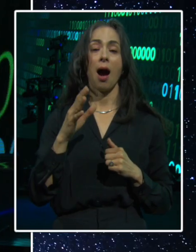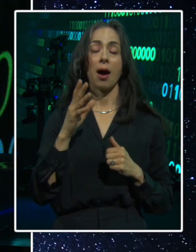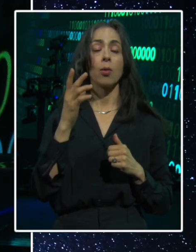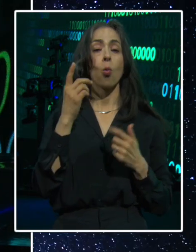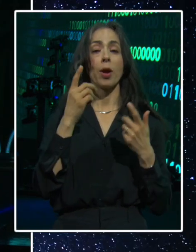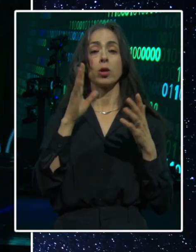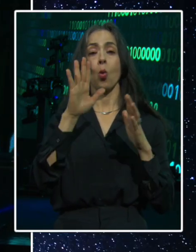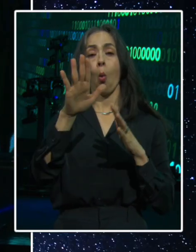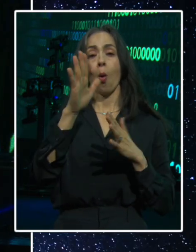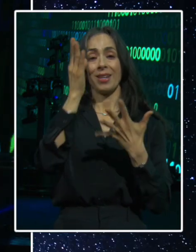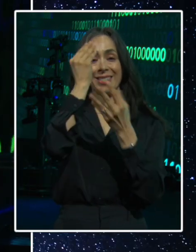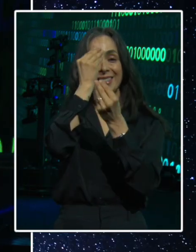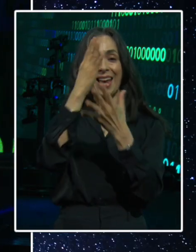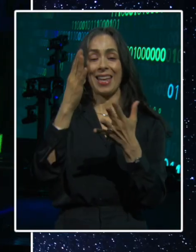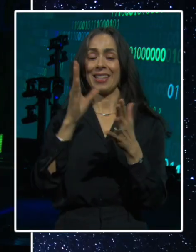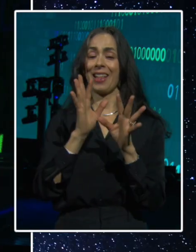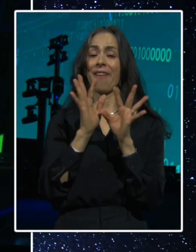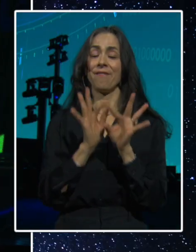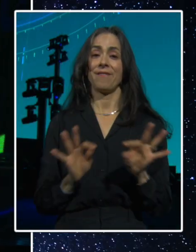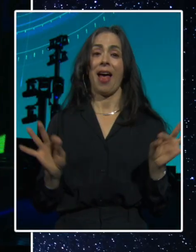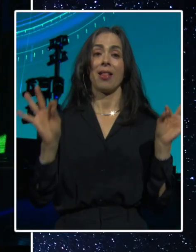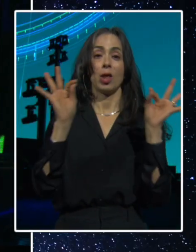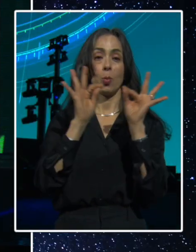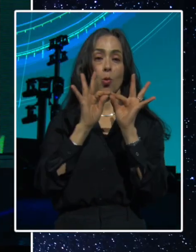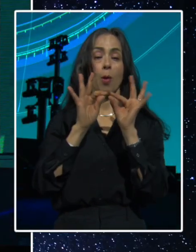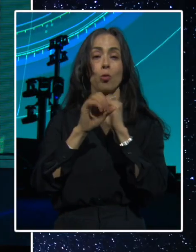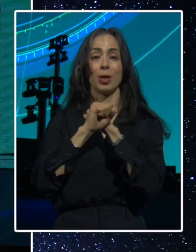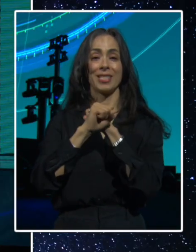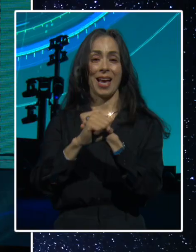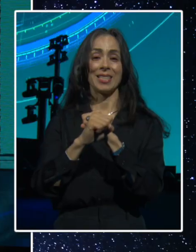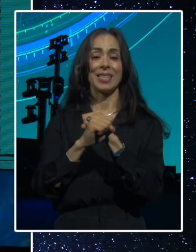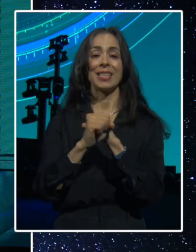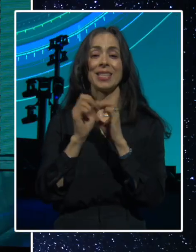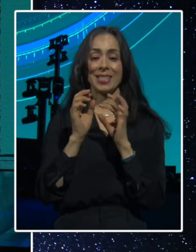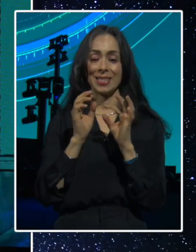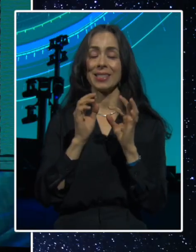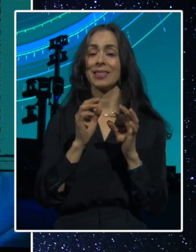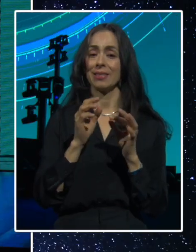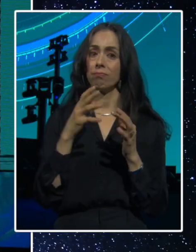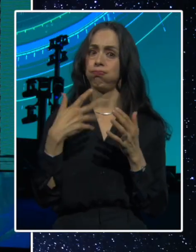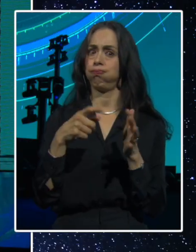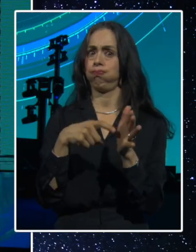When your data is this valuable, protecting it is essential.